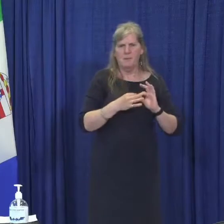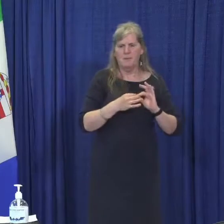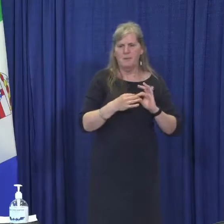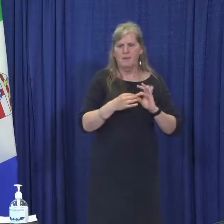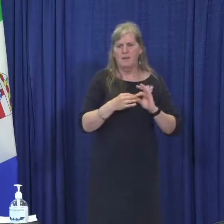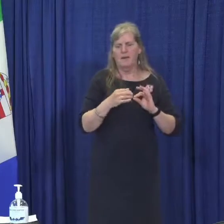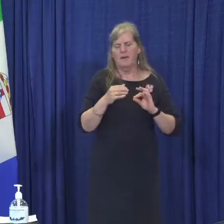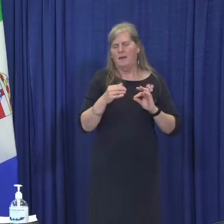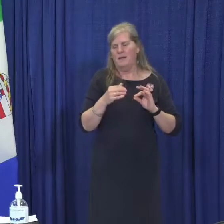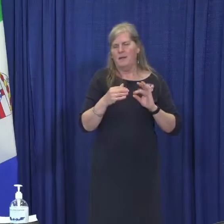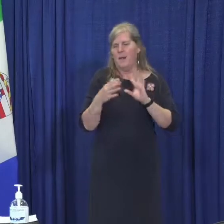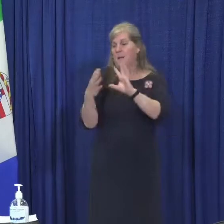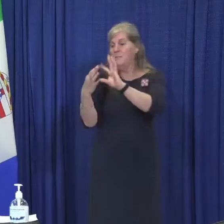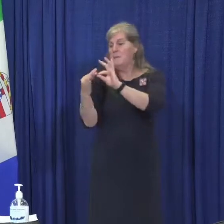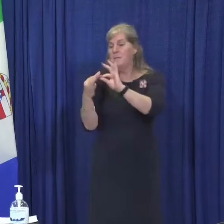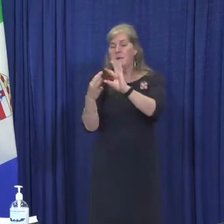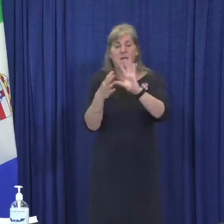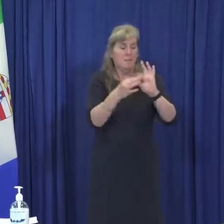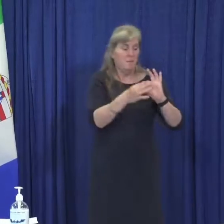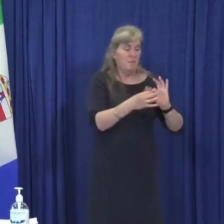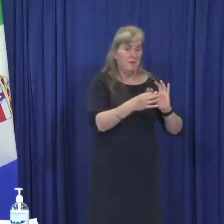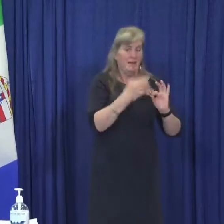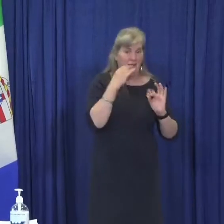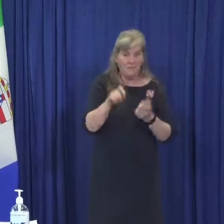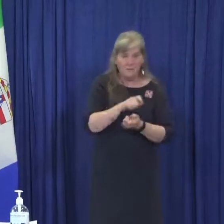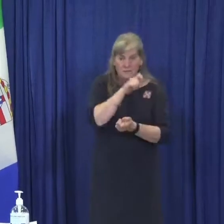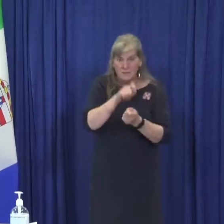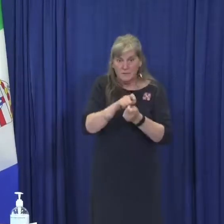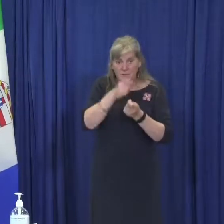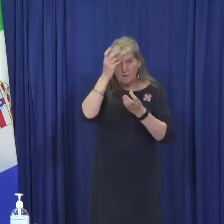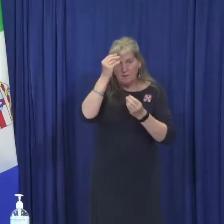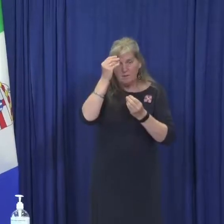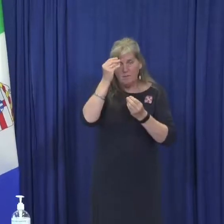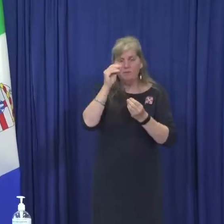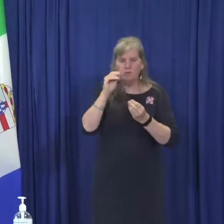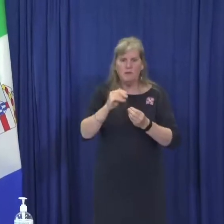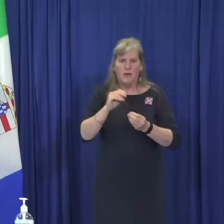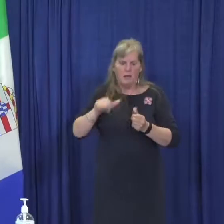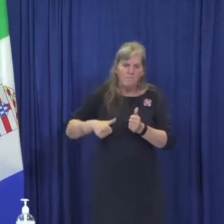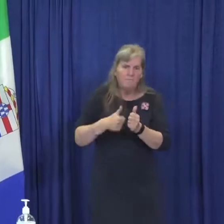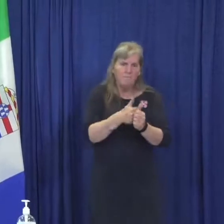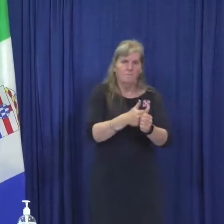I say to people I can't do anything with anecdotes but if you have something specific we